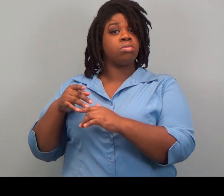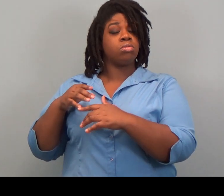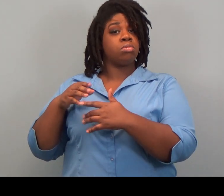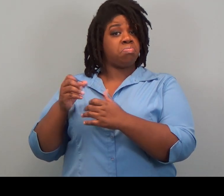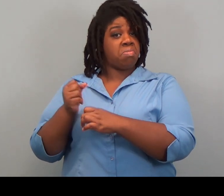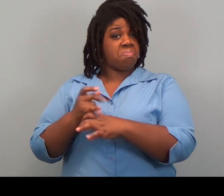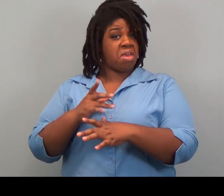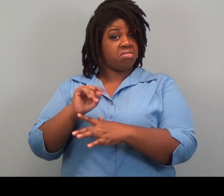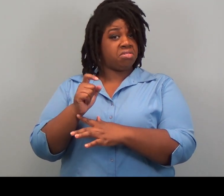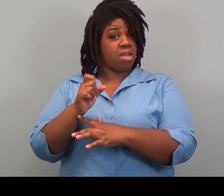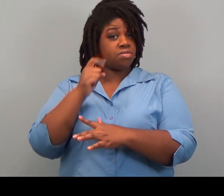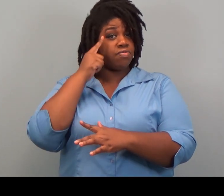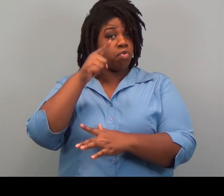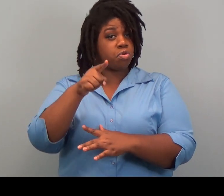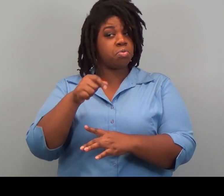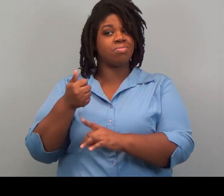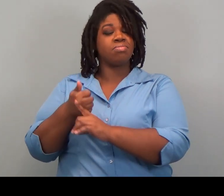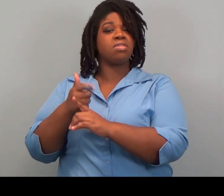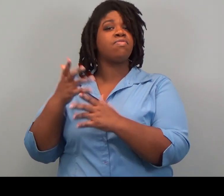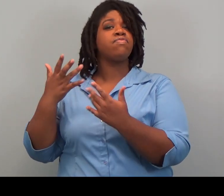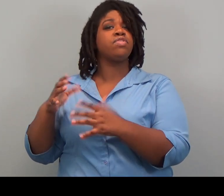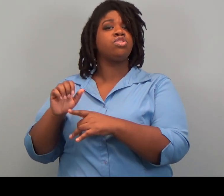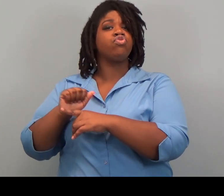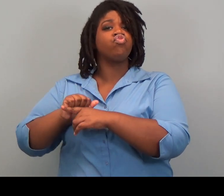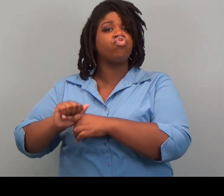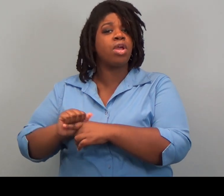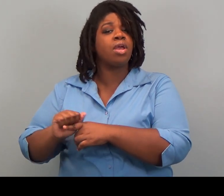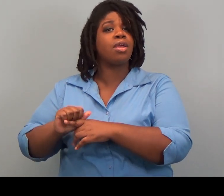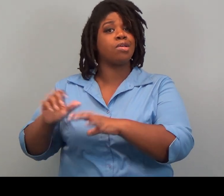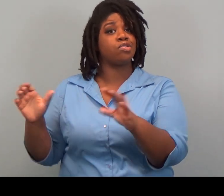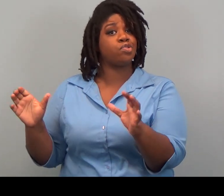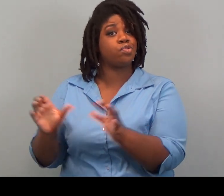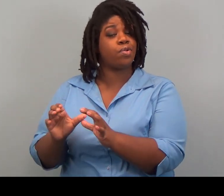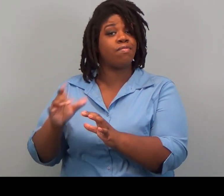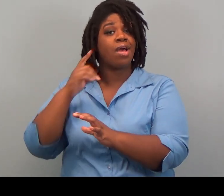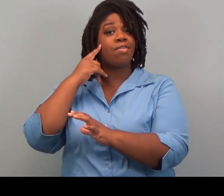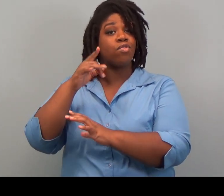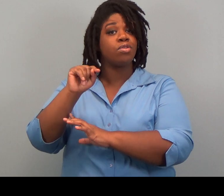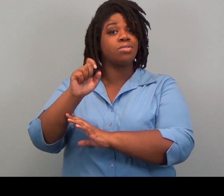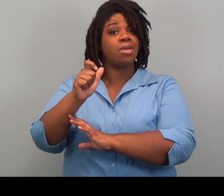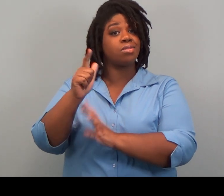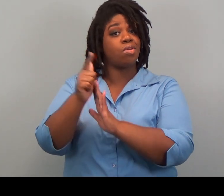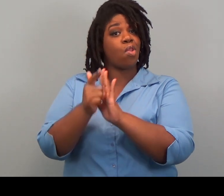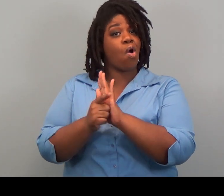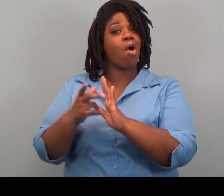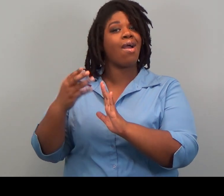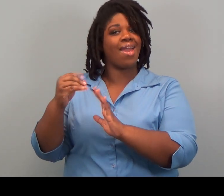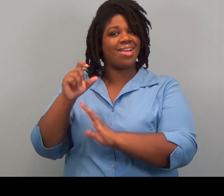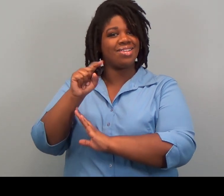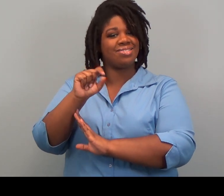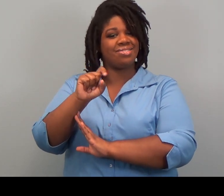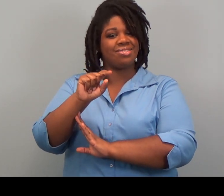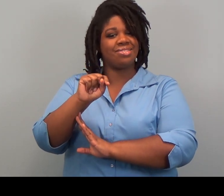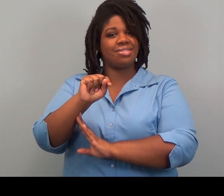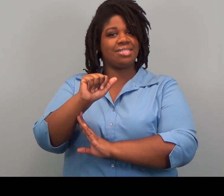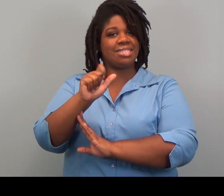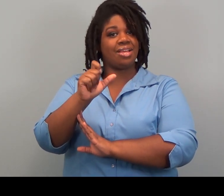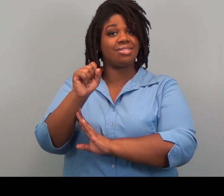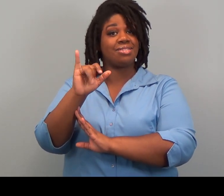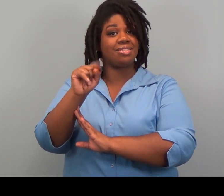is trained and certified in tax law and tax ID procedure. And they are not the last line of defense.